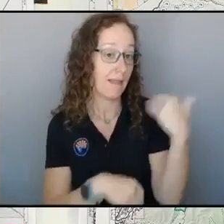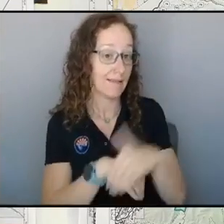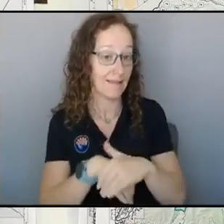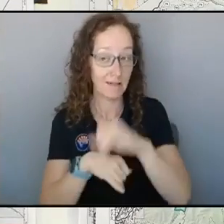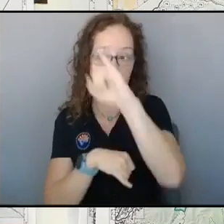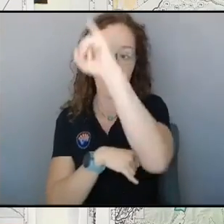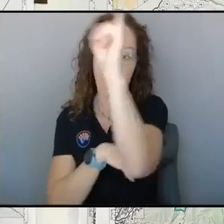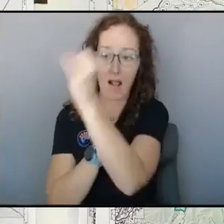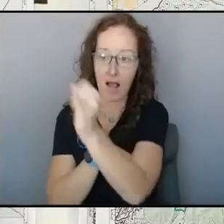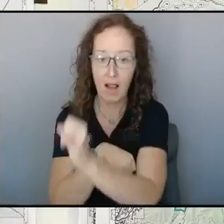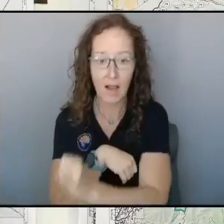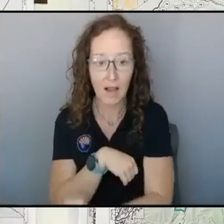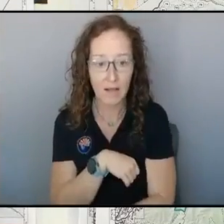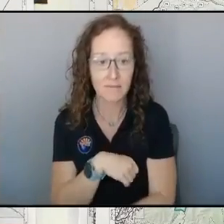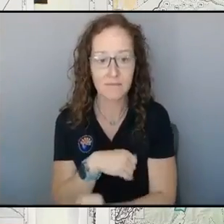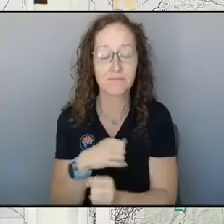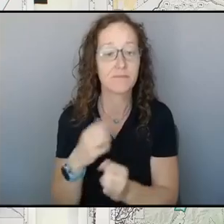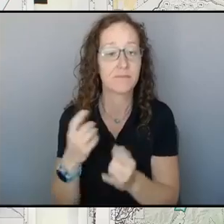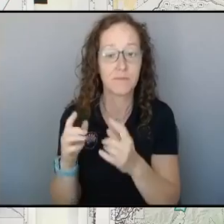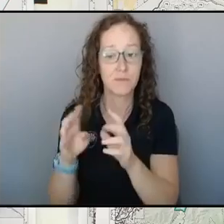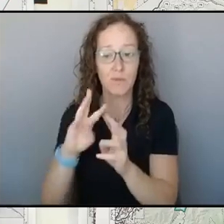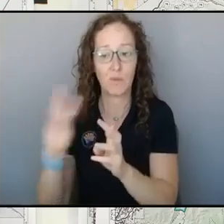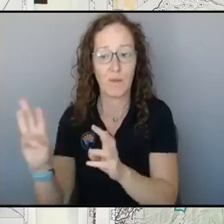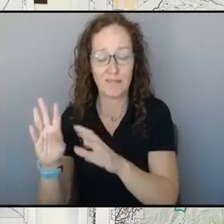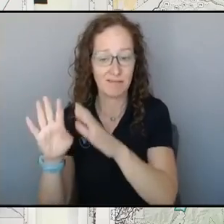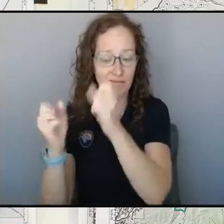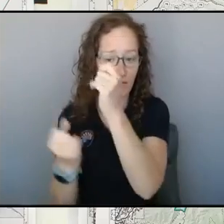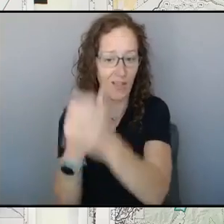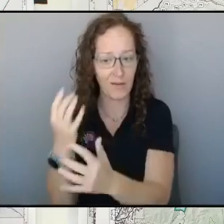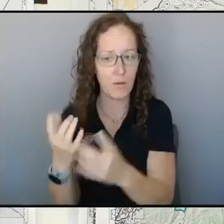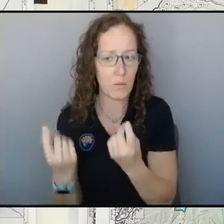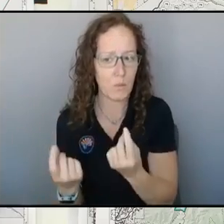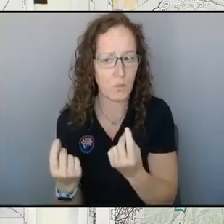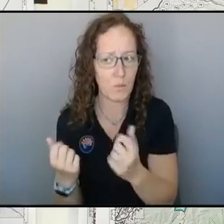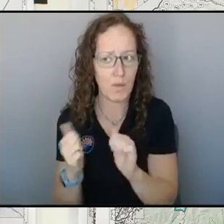to react to an east or southeasterly push. So